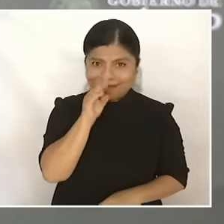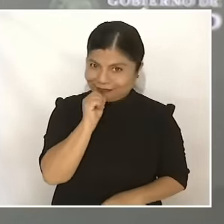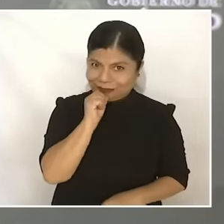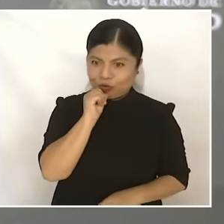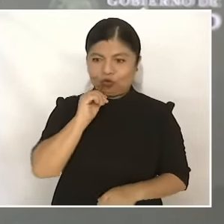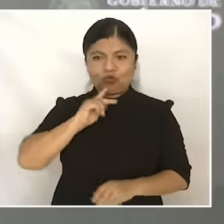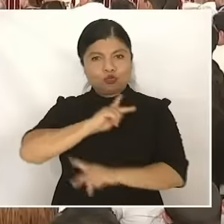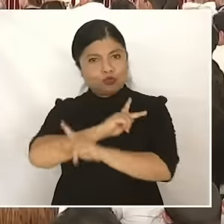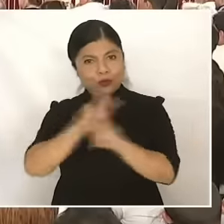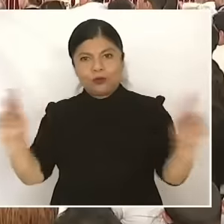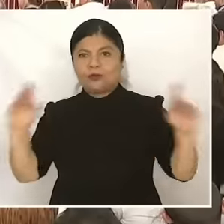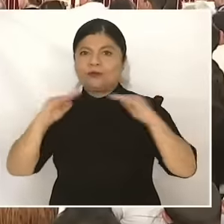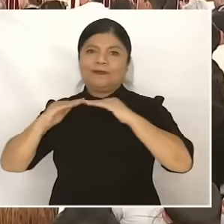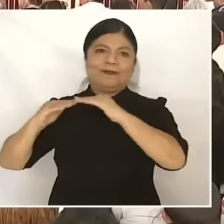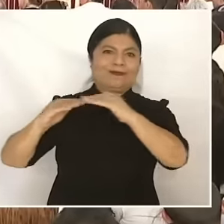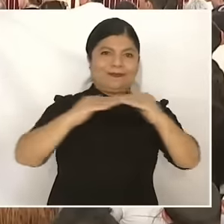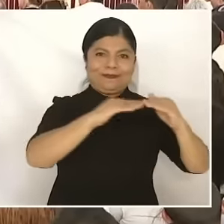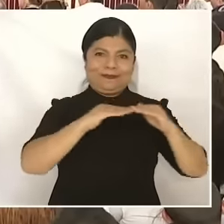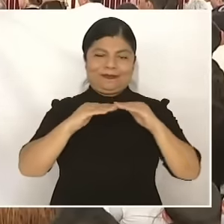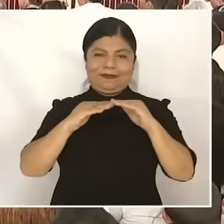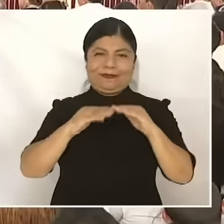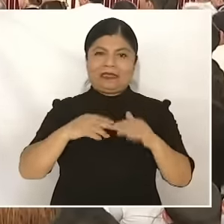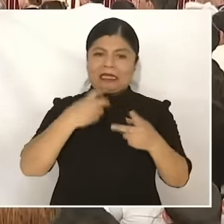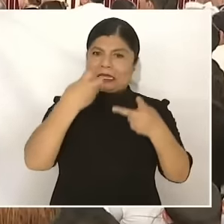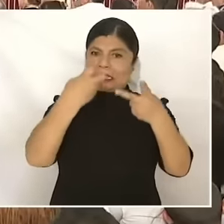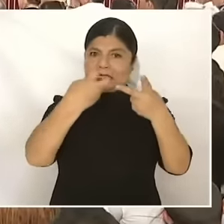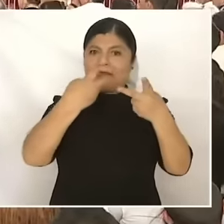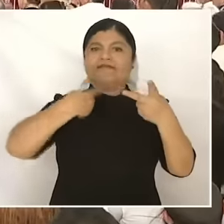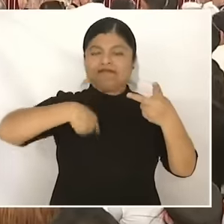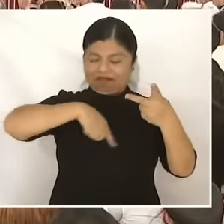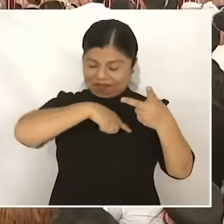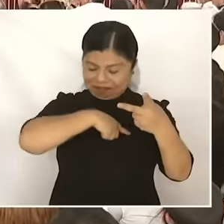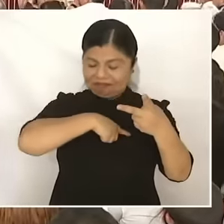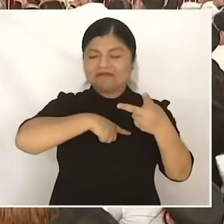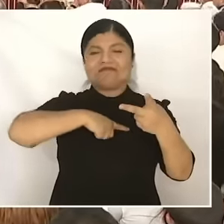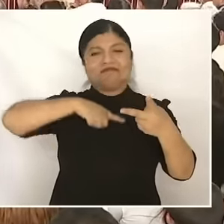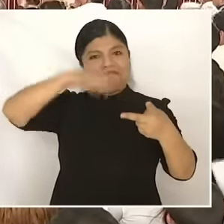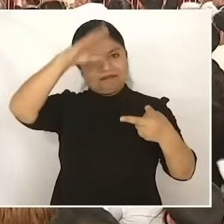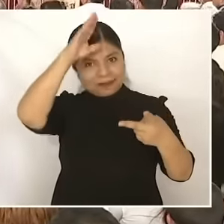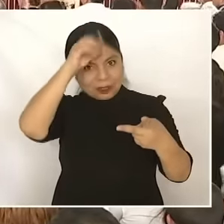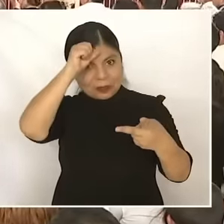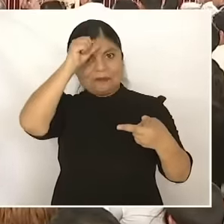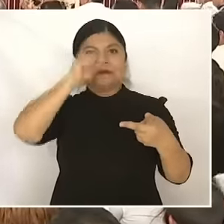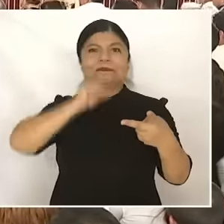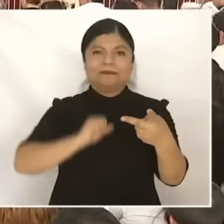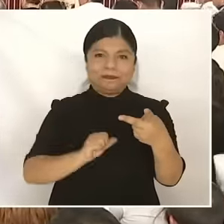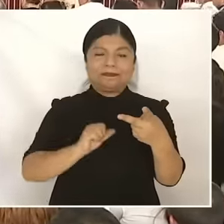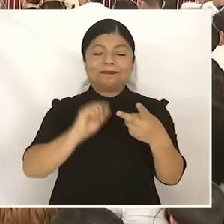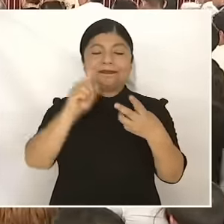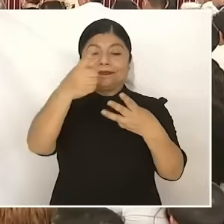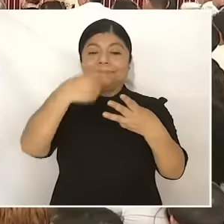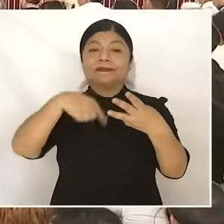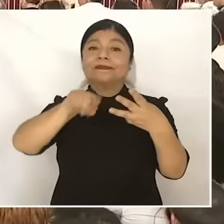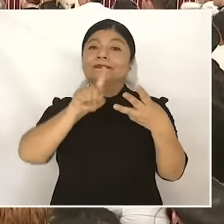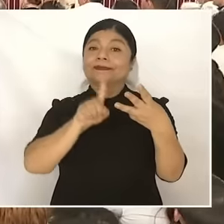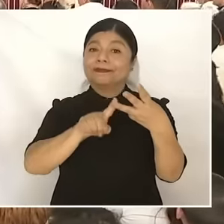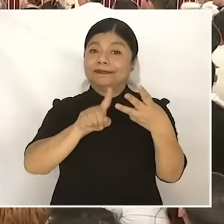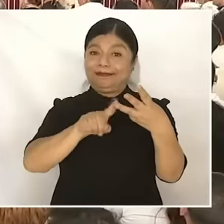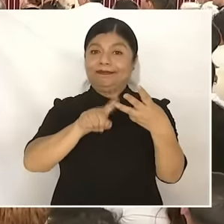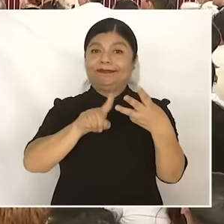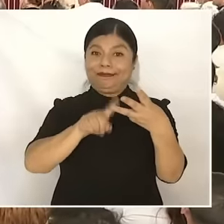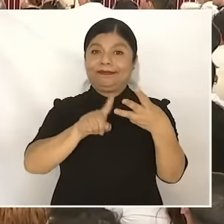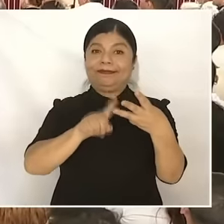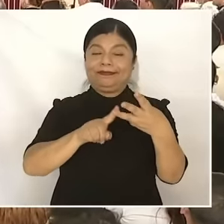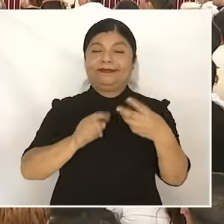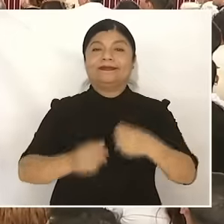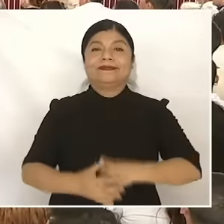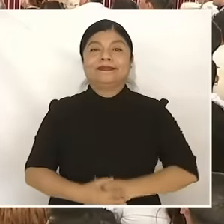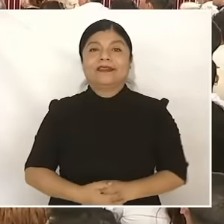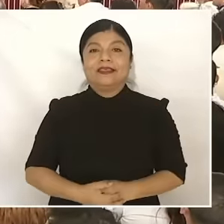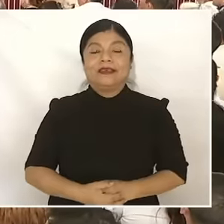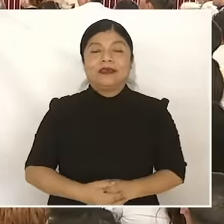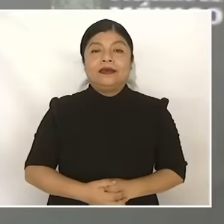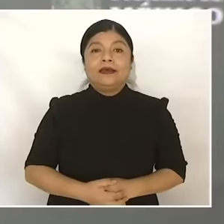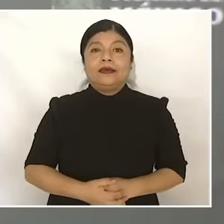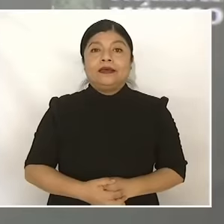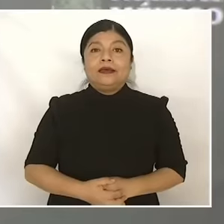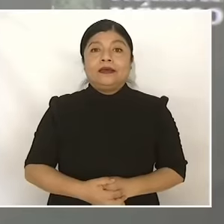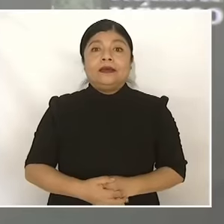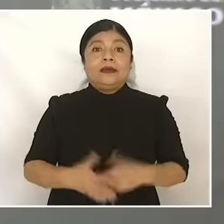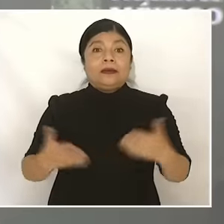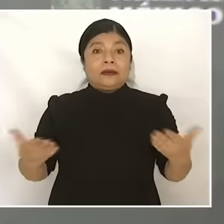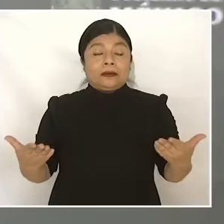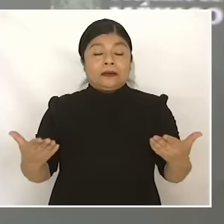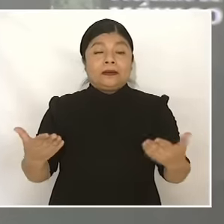maxim that is the big difference is the separation of economic power from political power with